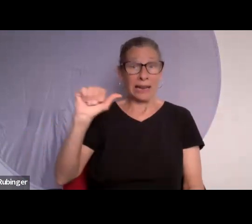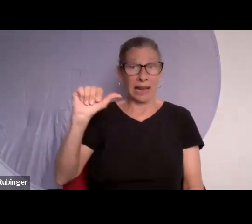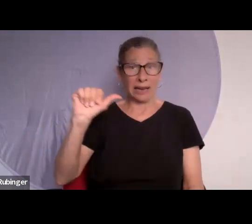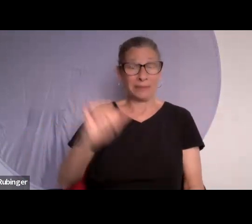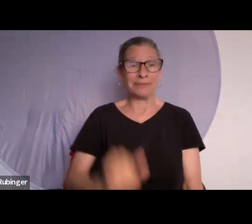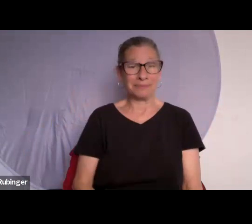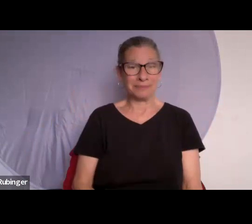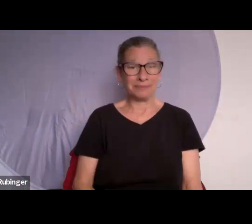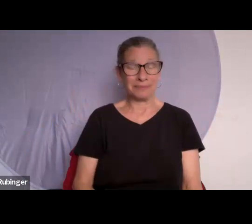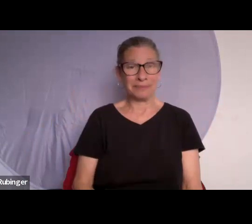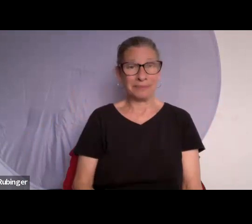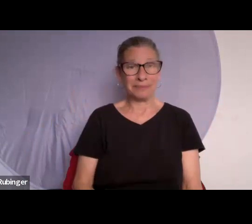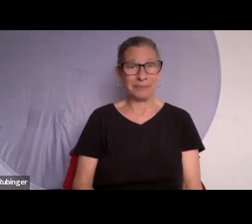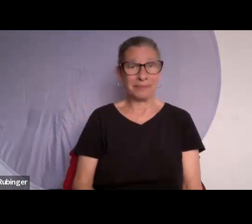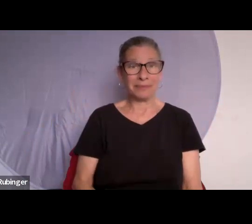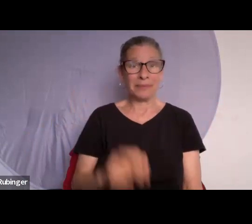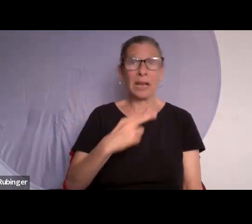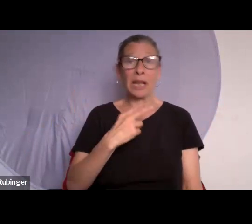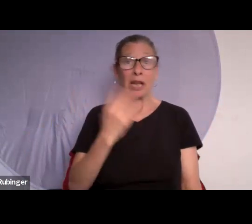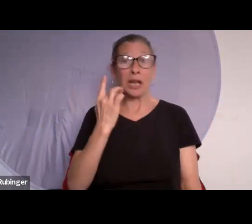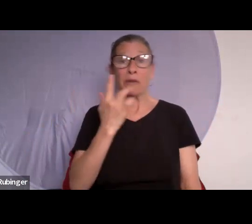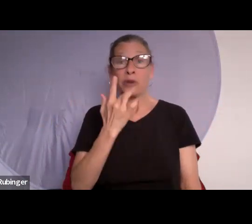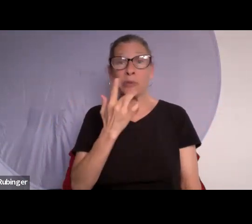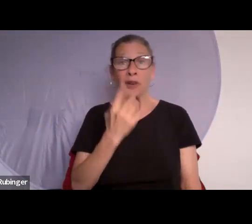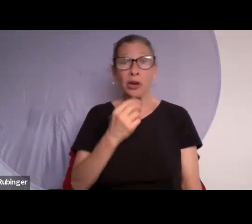If you would like to voice your question, just raise your hand.